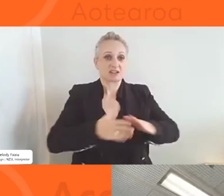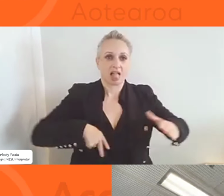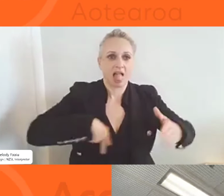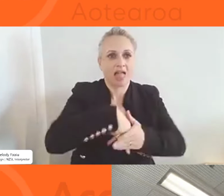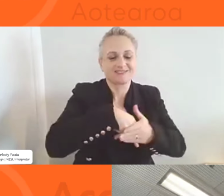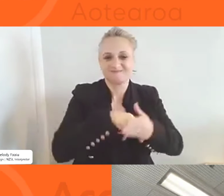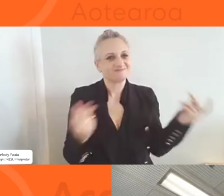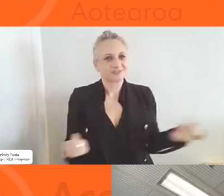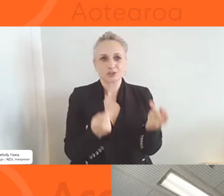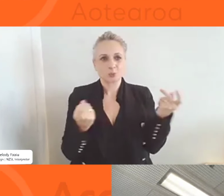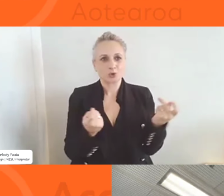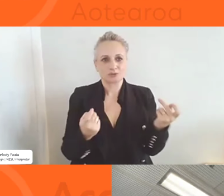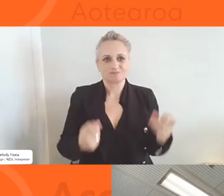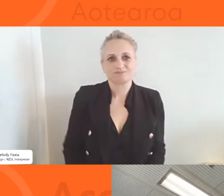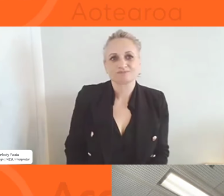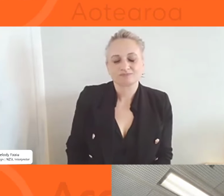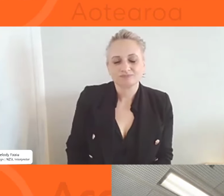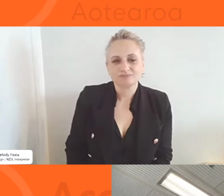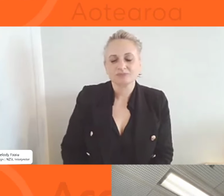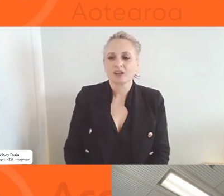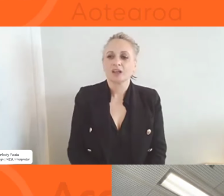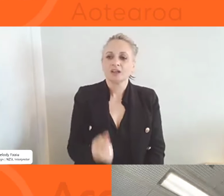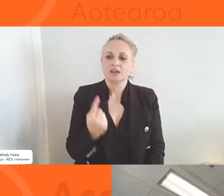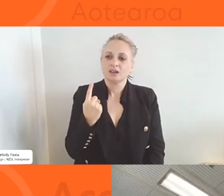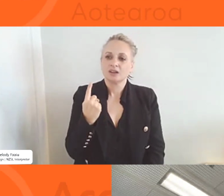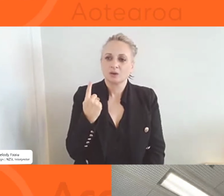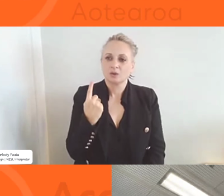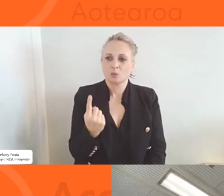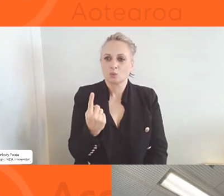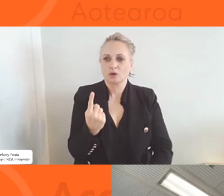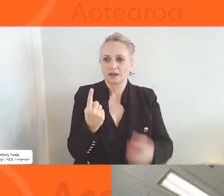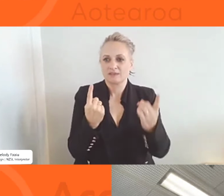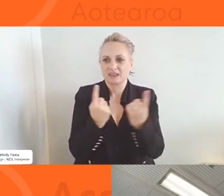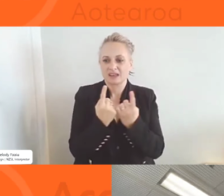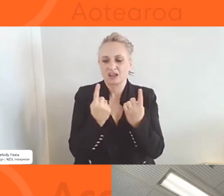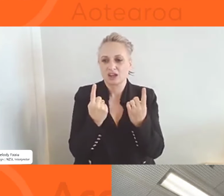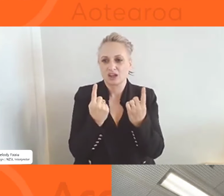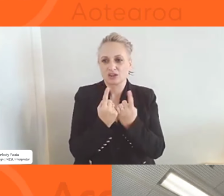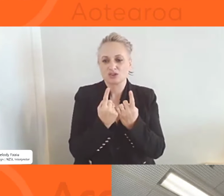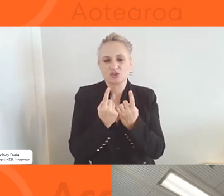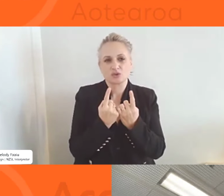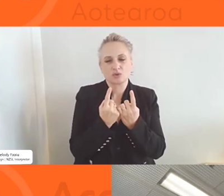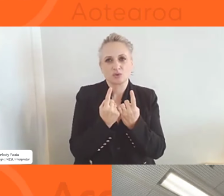there is that, one of those things that came up was my gosh, you never